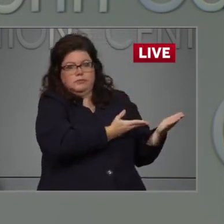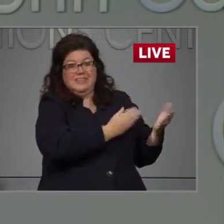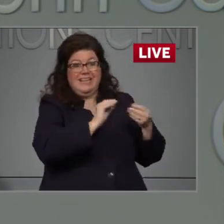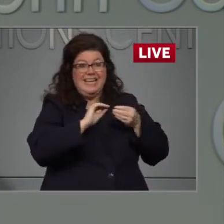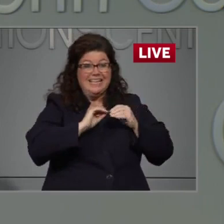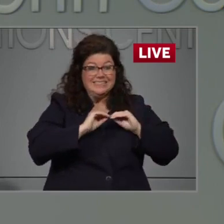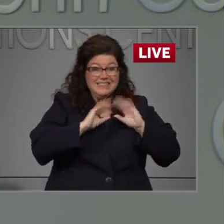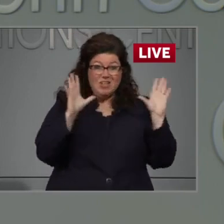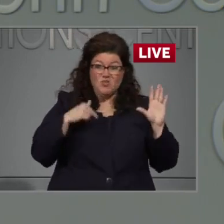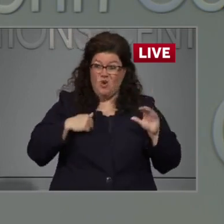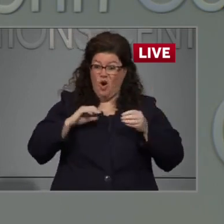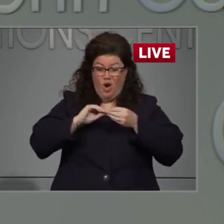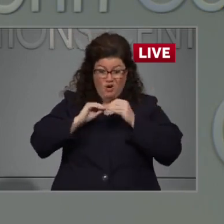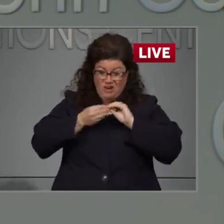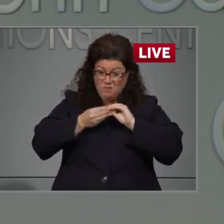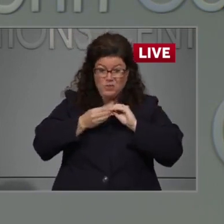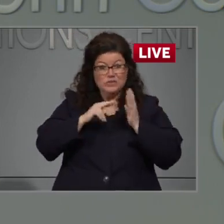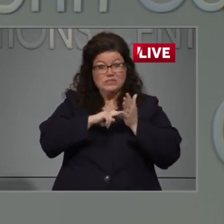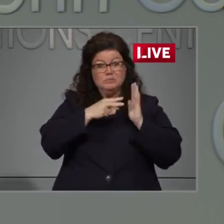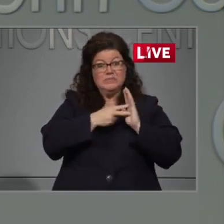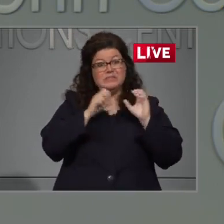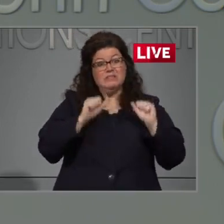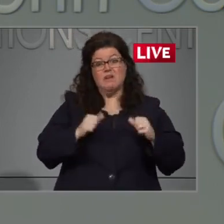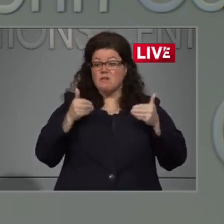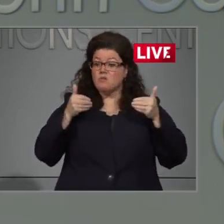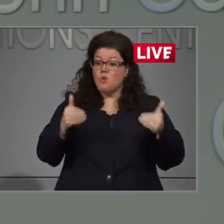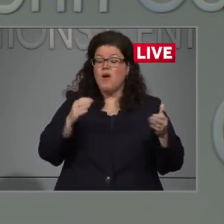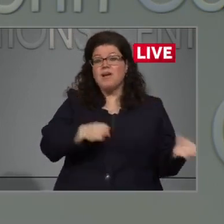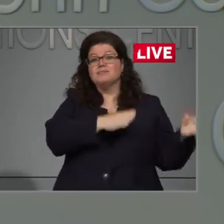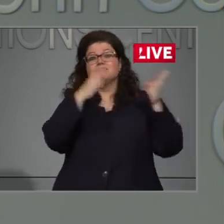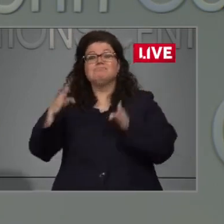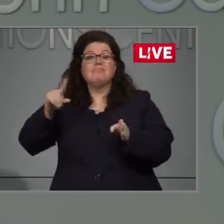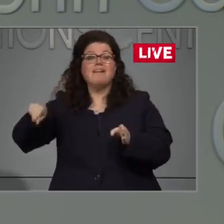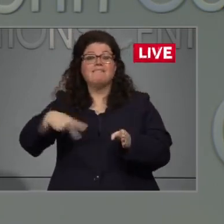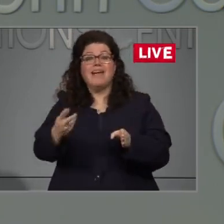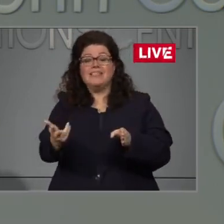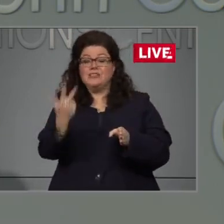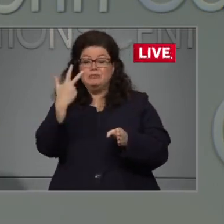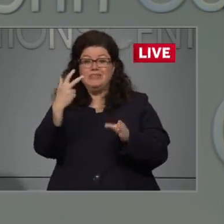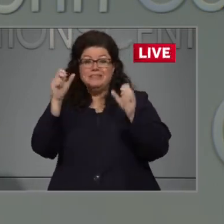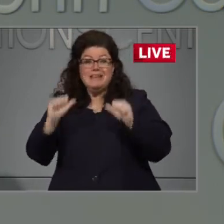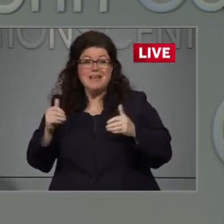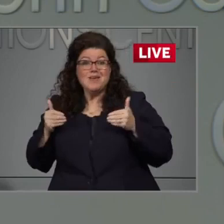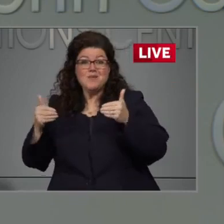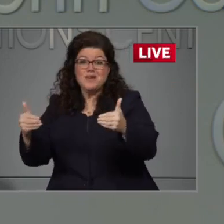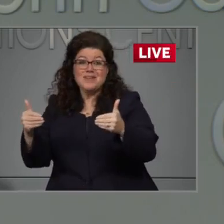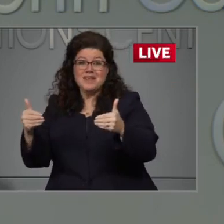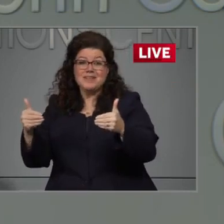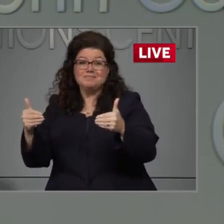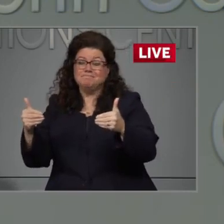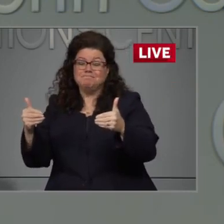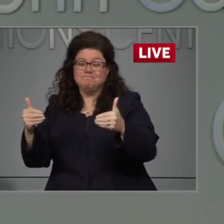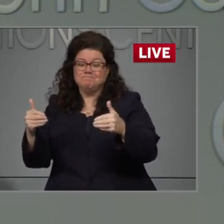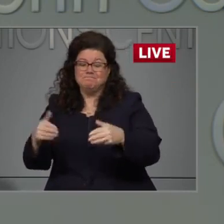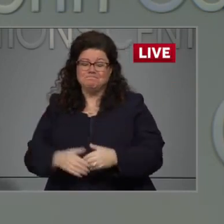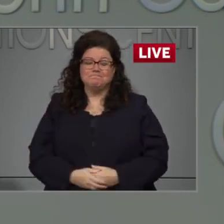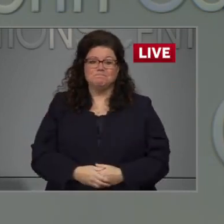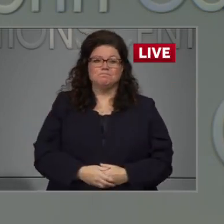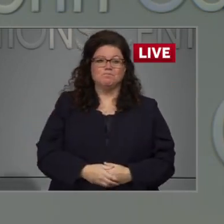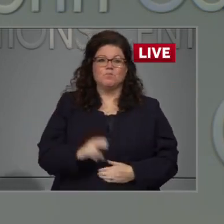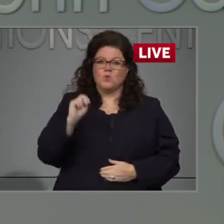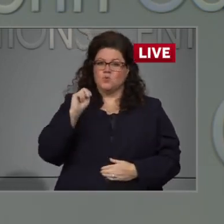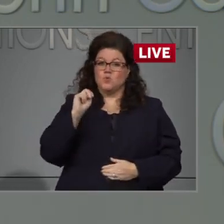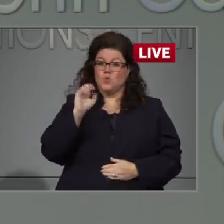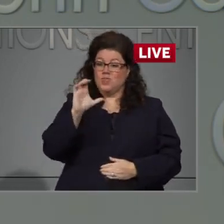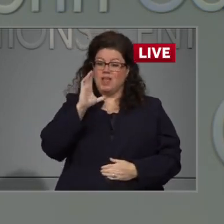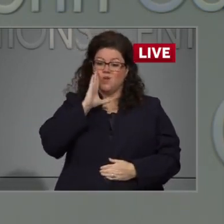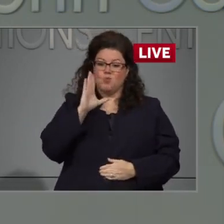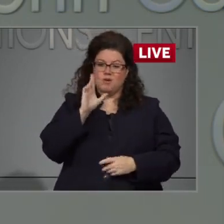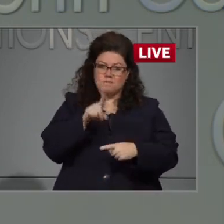IN FOLLOWING THAT STANDARD IT’S CLEAR THAT OUR NUMBERS WILL KEEP US FROM MOVING AHEAD INTO THE NEXT PHASE OF EASING RESTRICTIONS.